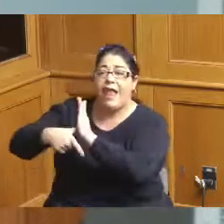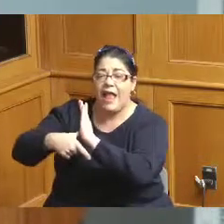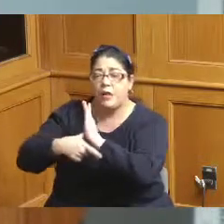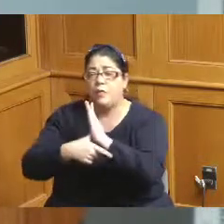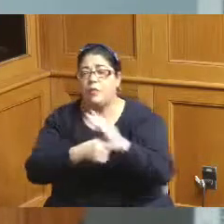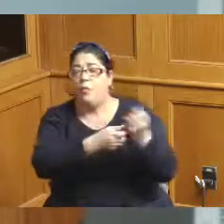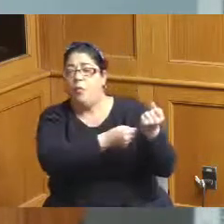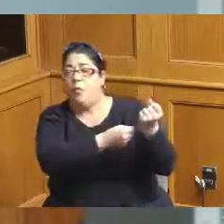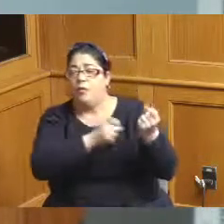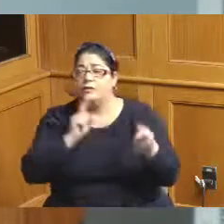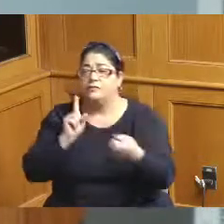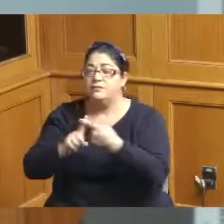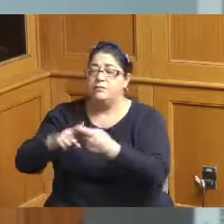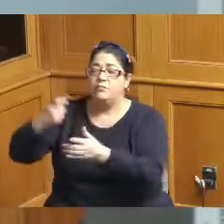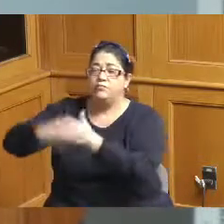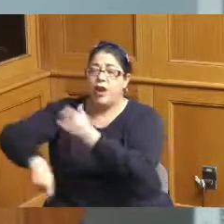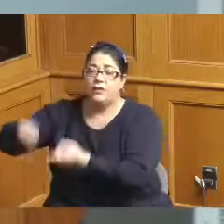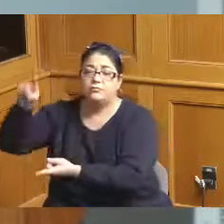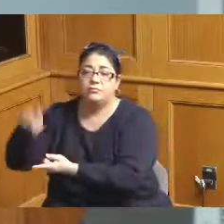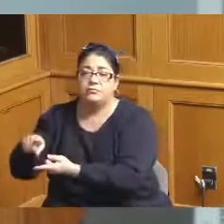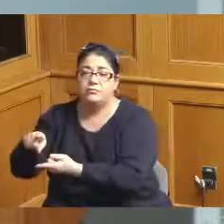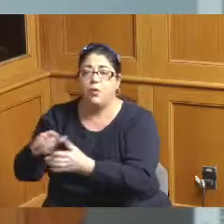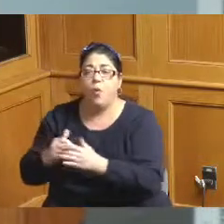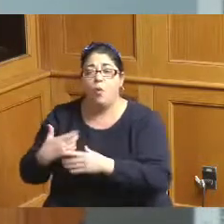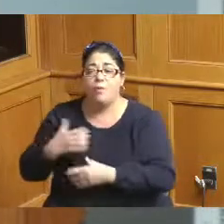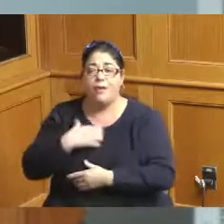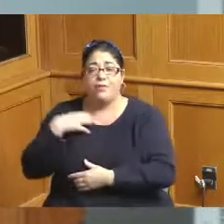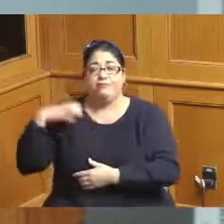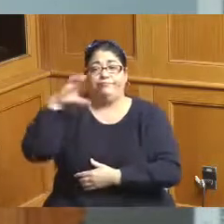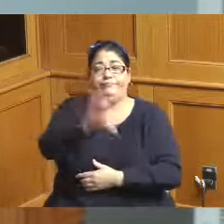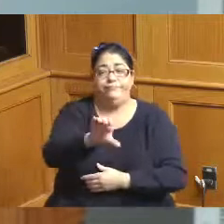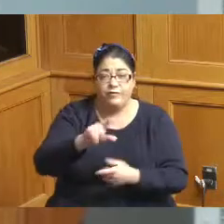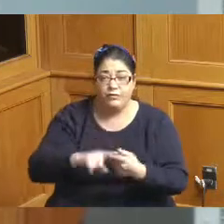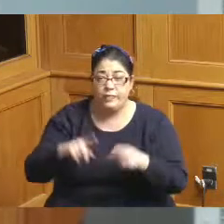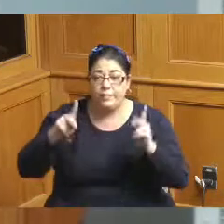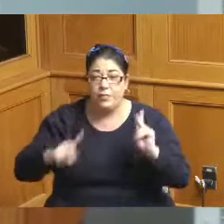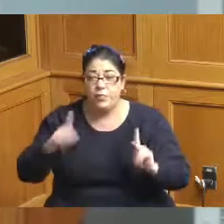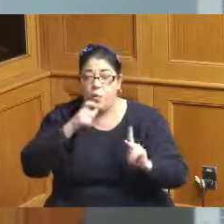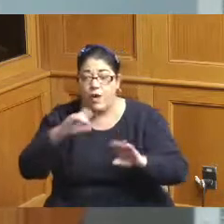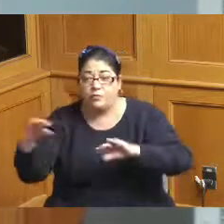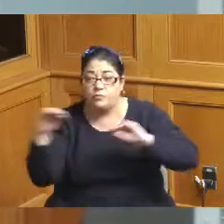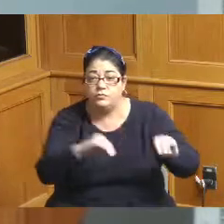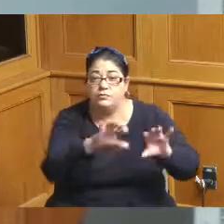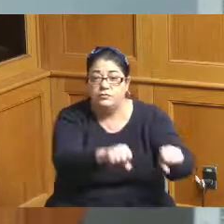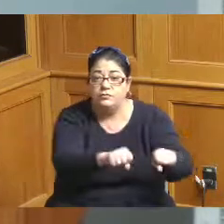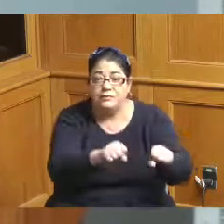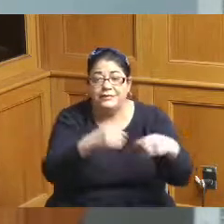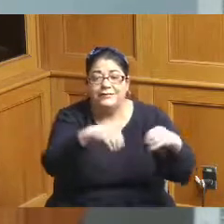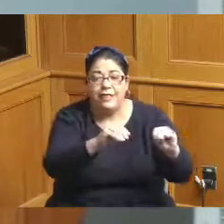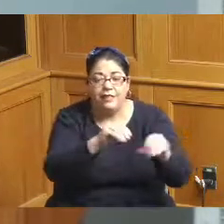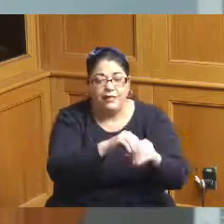or have the tenants potentially take that scope on so we got to kind of vet through all that but then